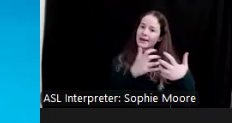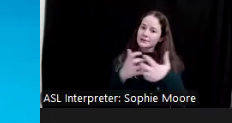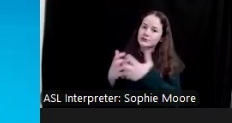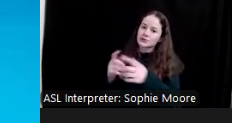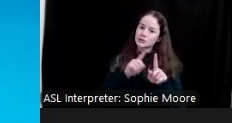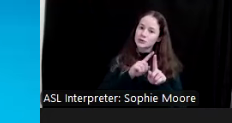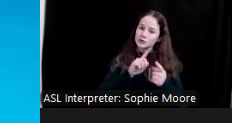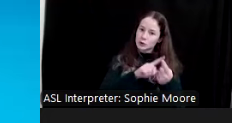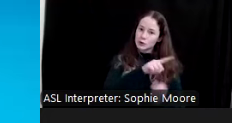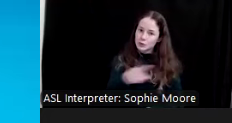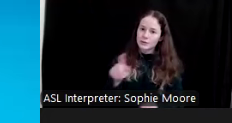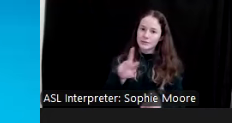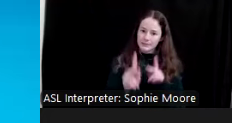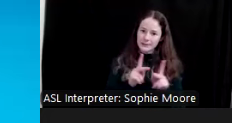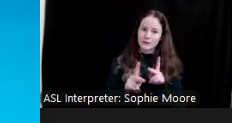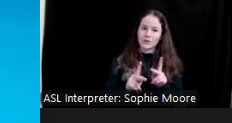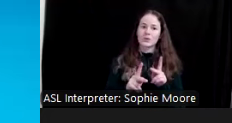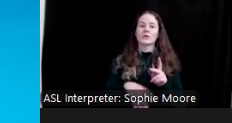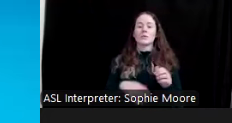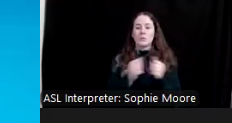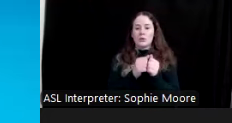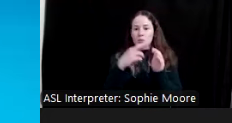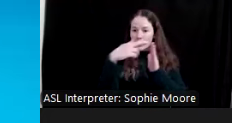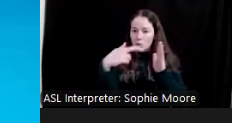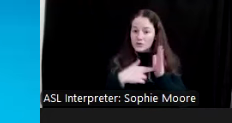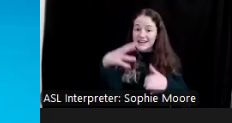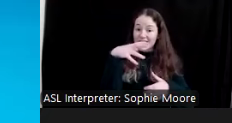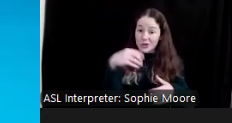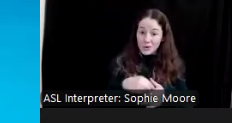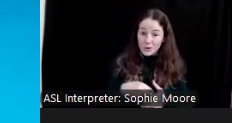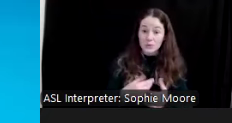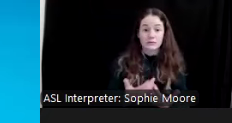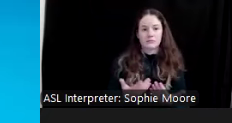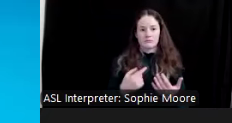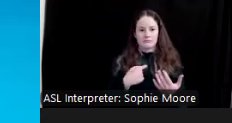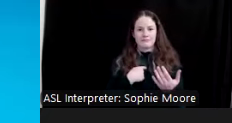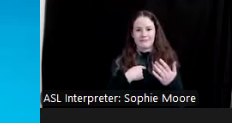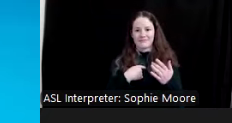open, include them, include their family, include um their friends and the